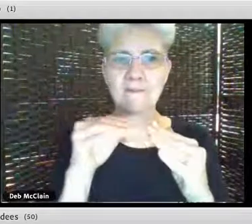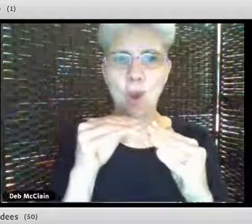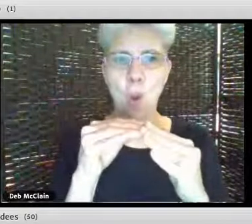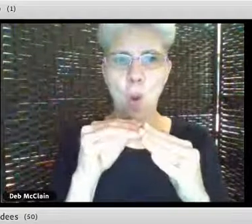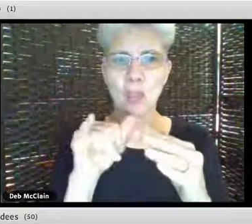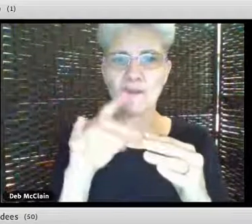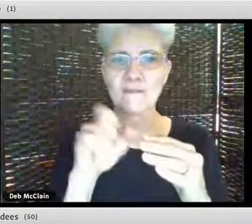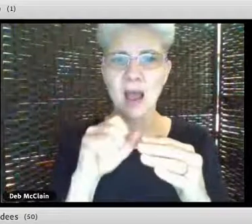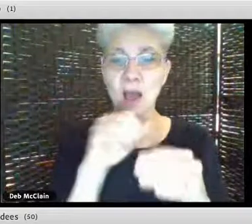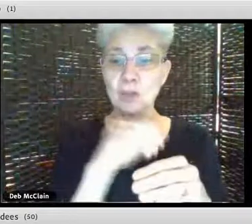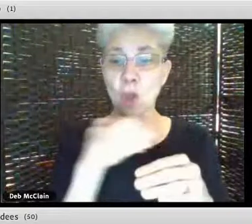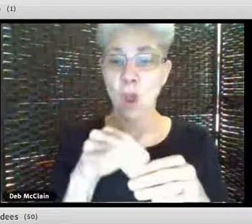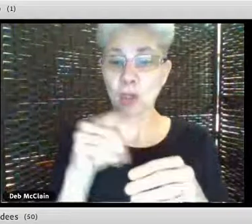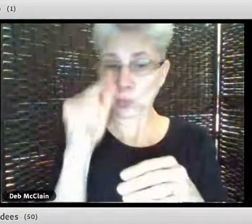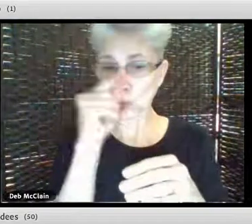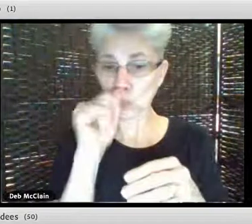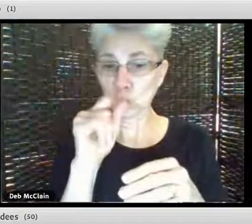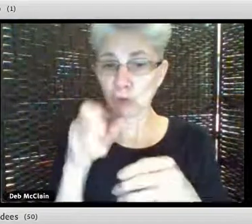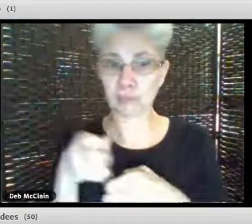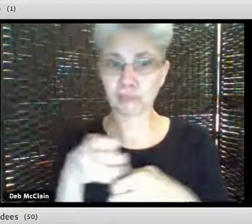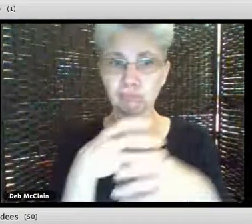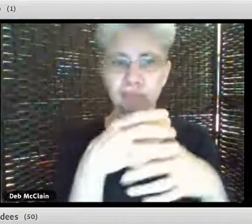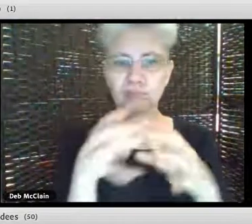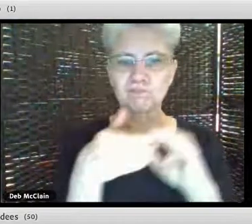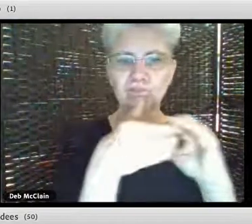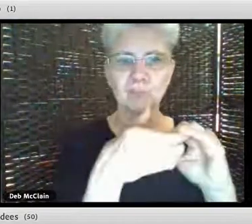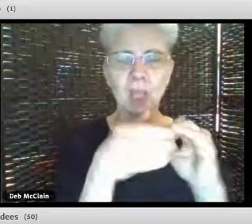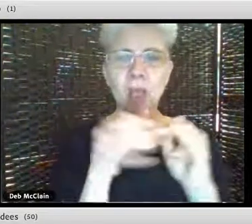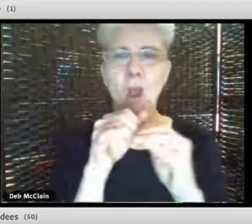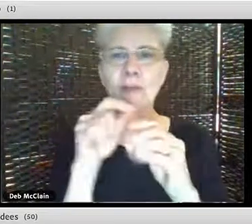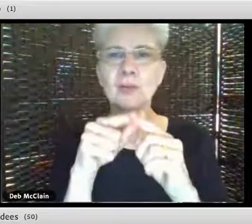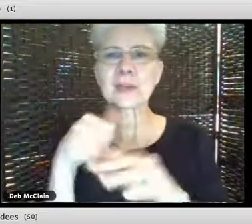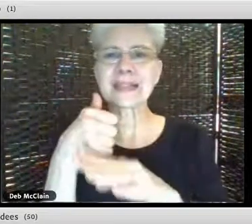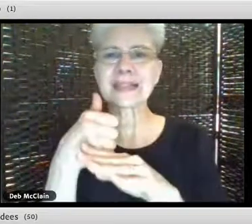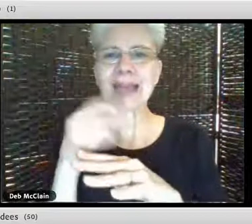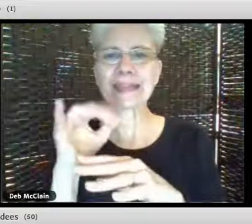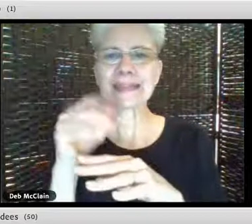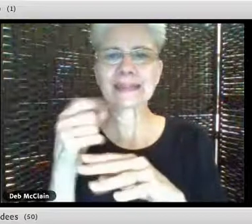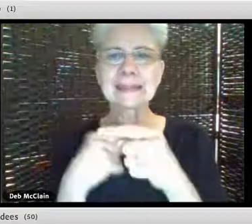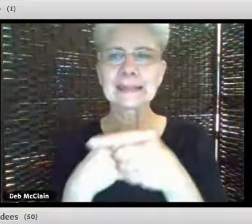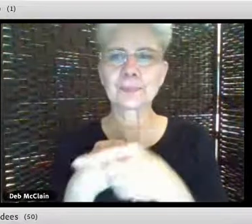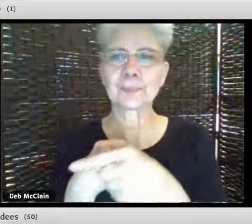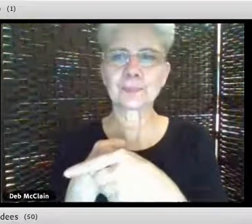on my Google Drive, all I have to do is go up here to settings,